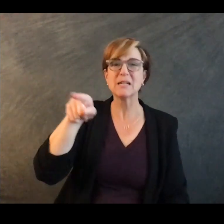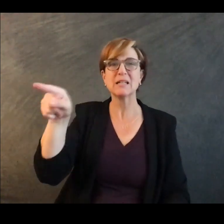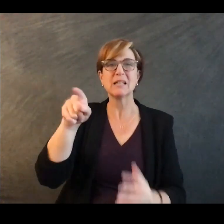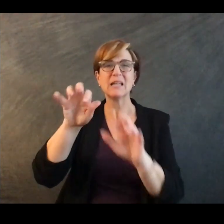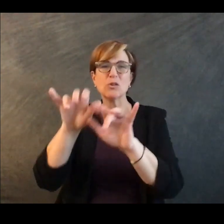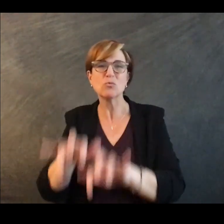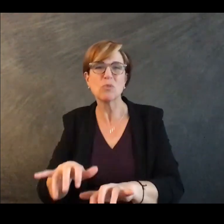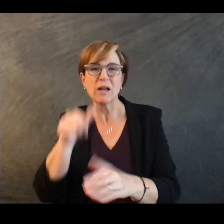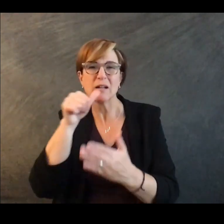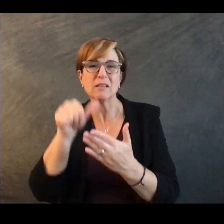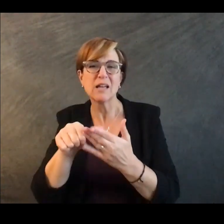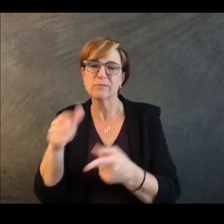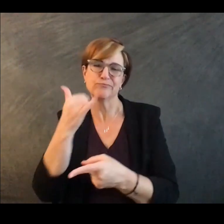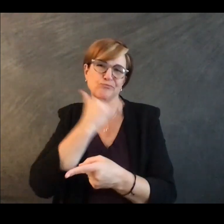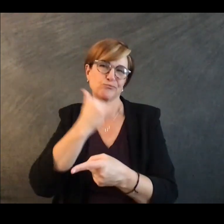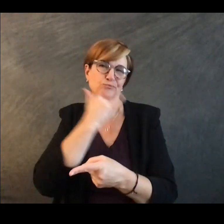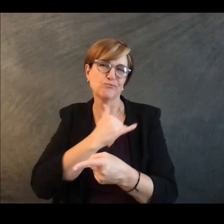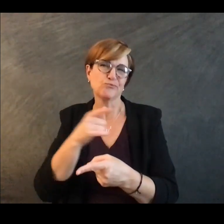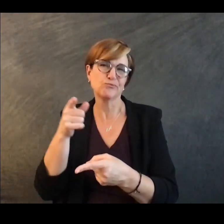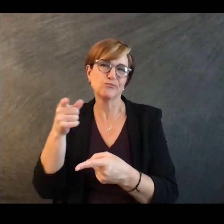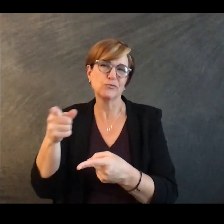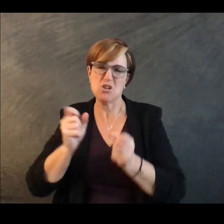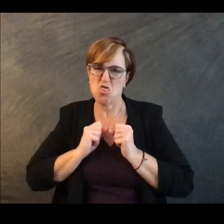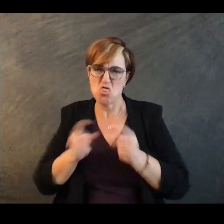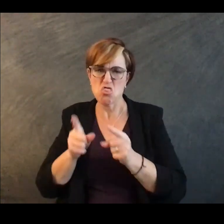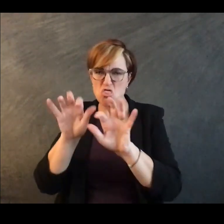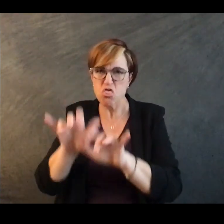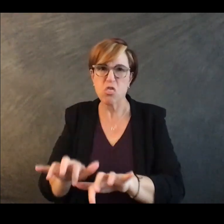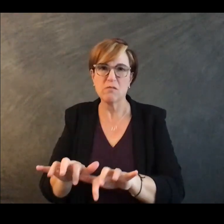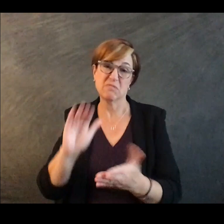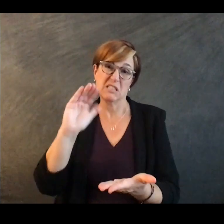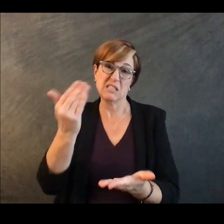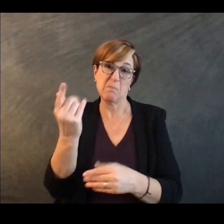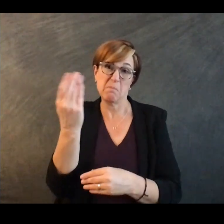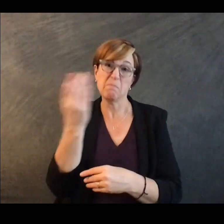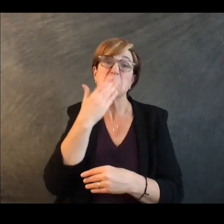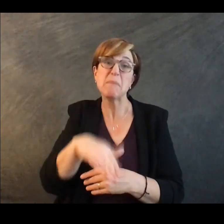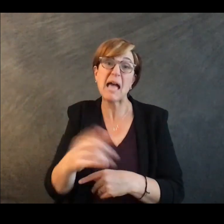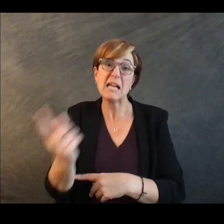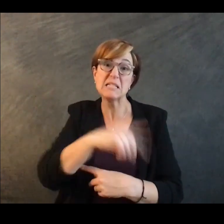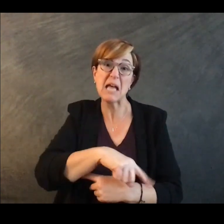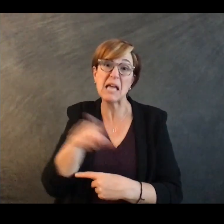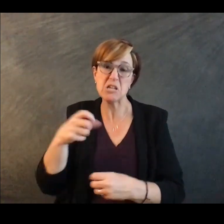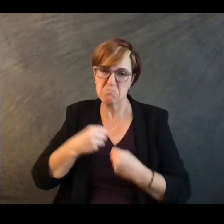but he had a bad day and I hate seeing bad things happened man made a mistake